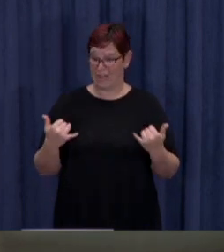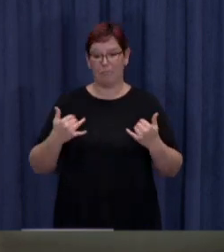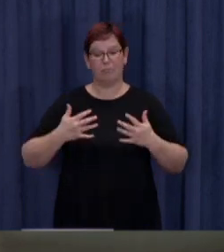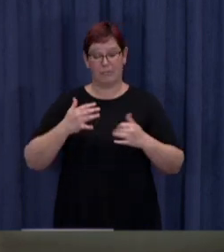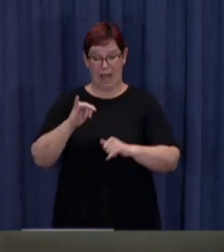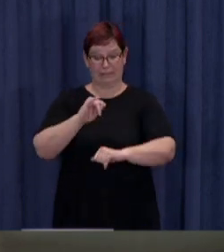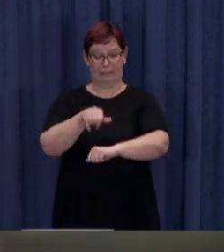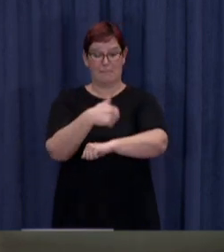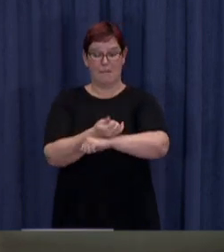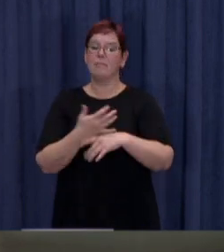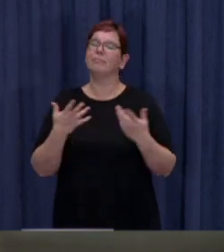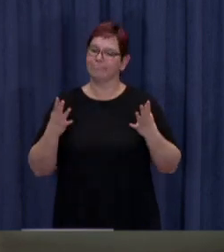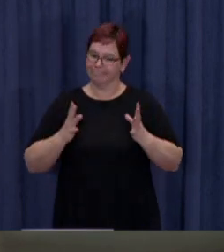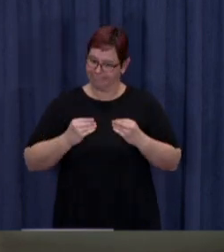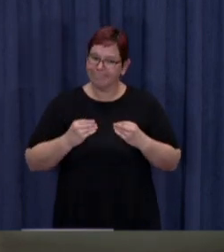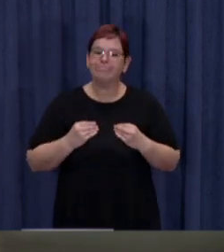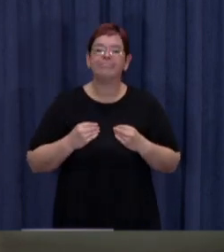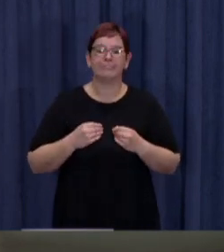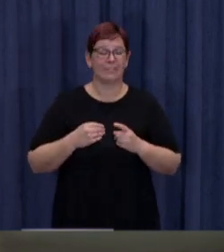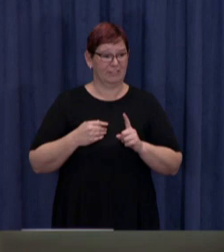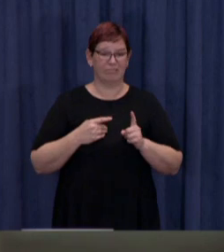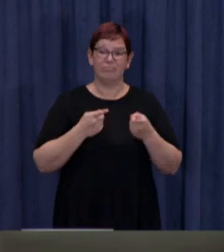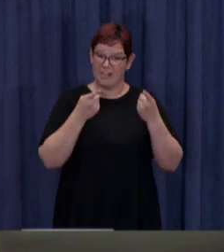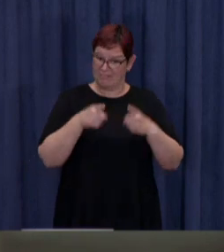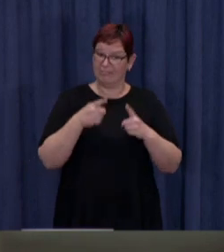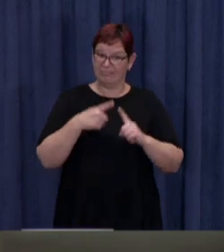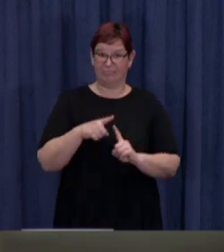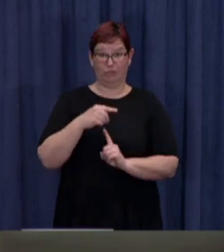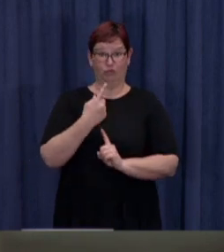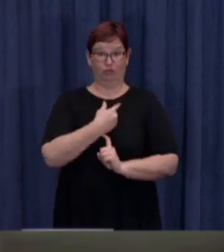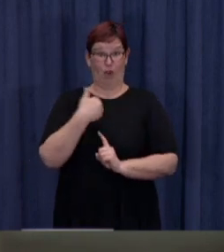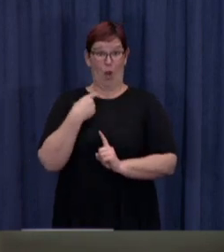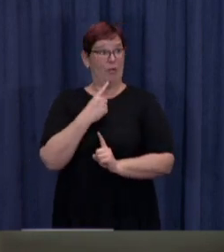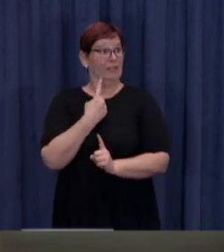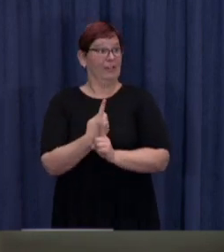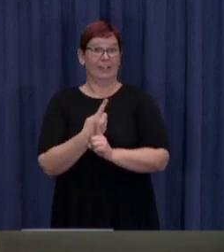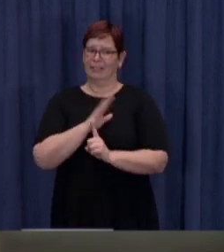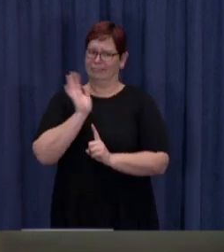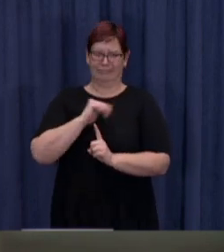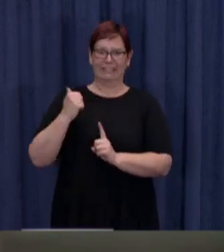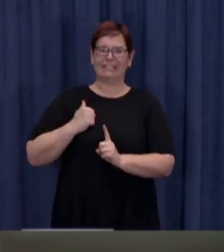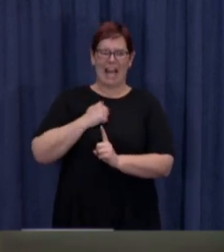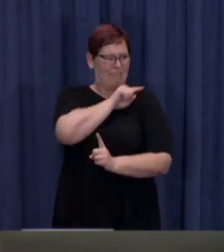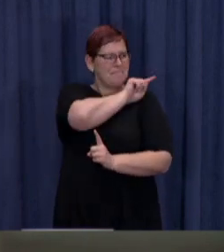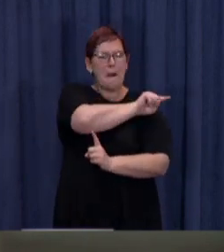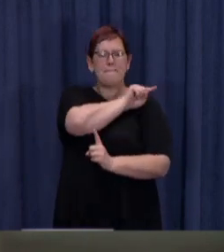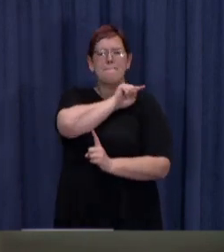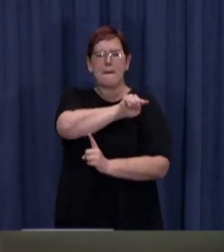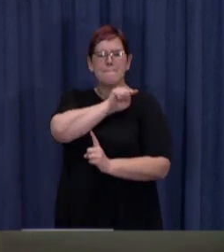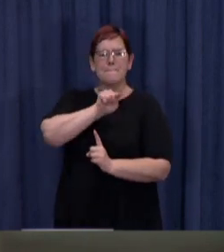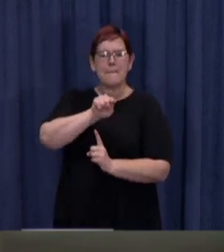by the way and then to be in a position where we can move very quickly without the need to even just have the paper drafted up and brought to me if there's